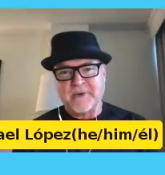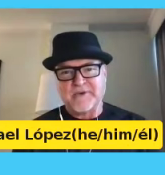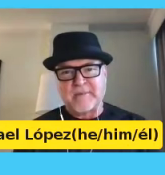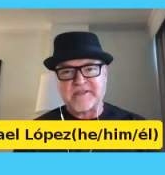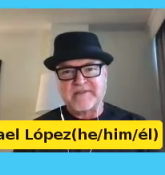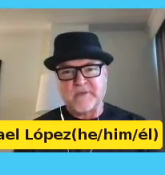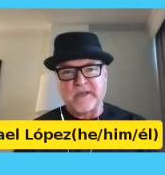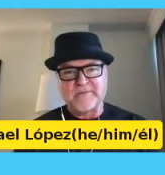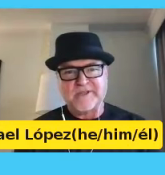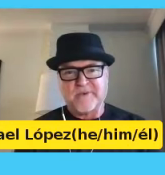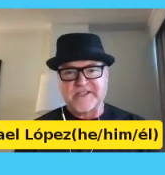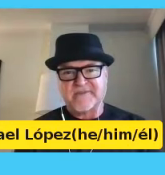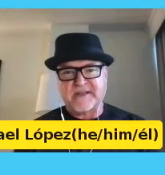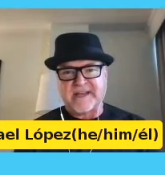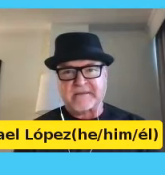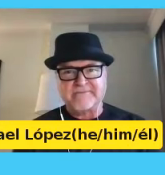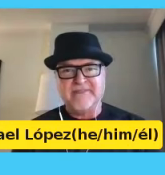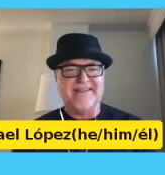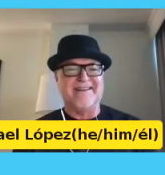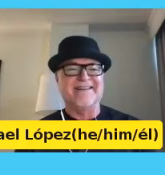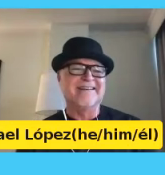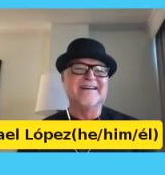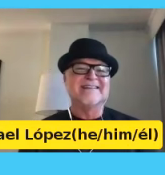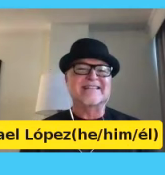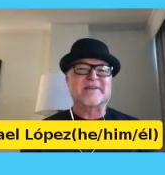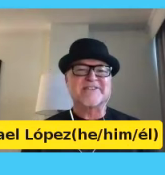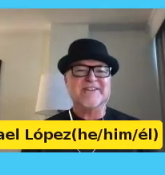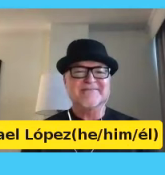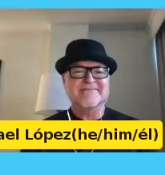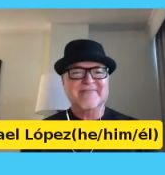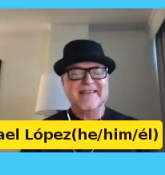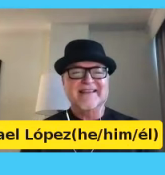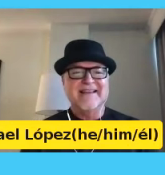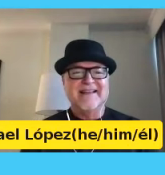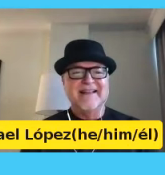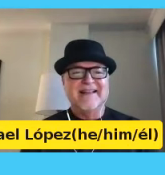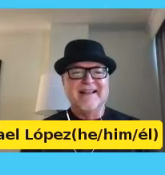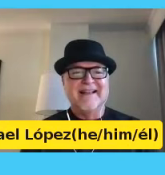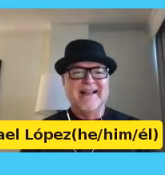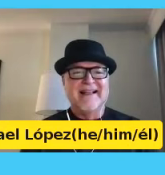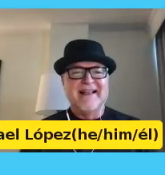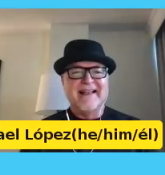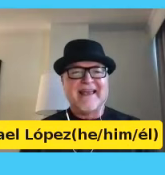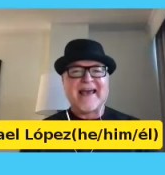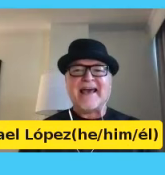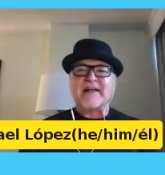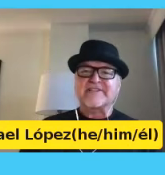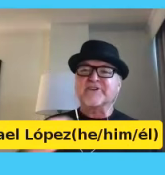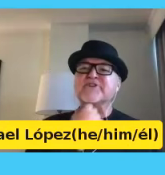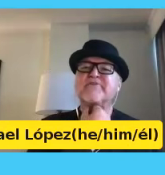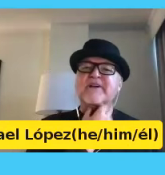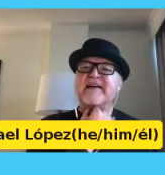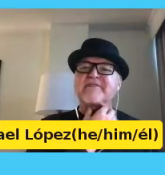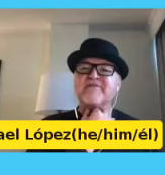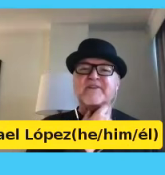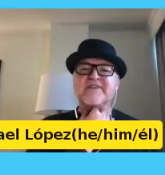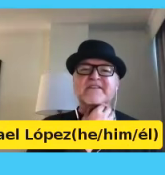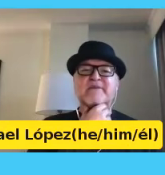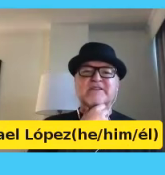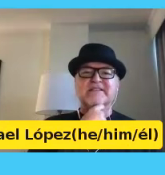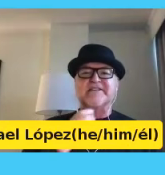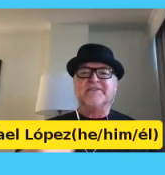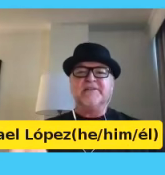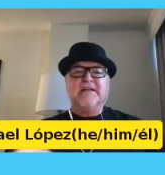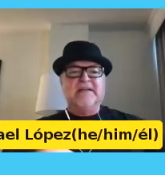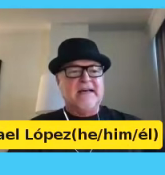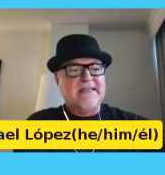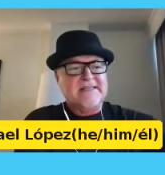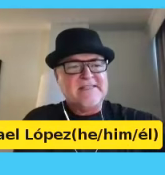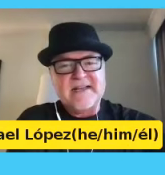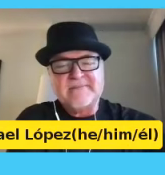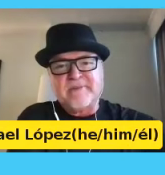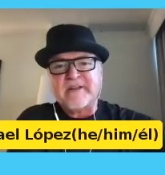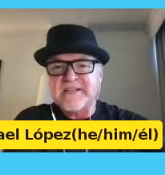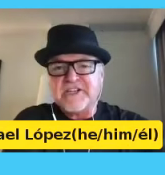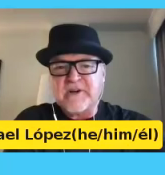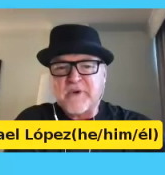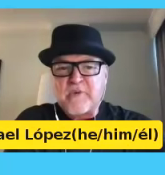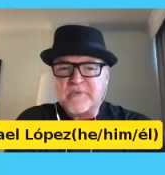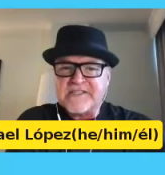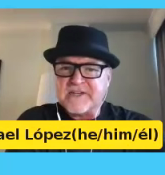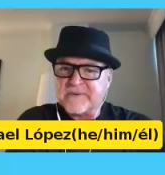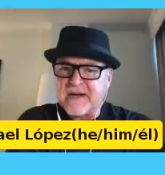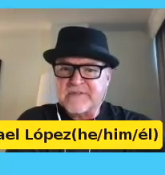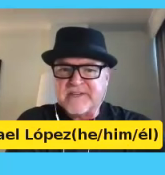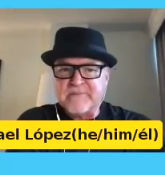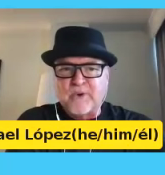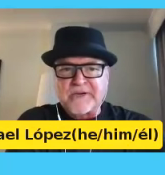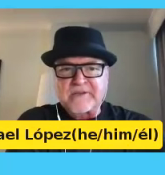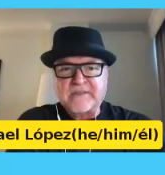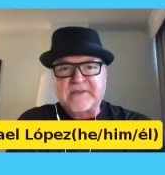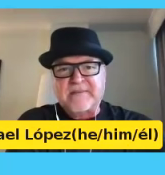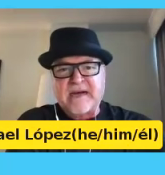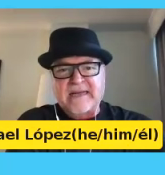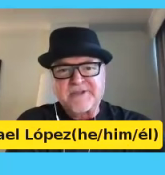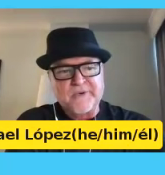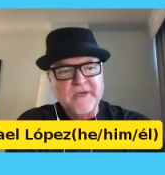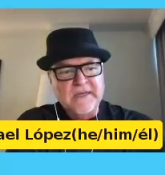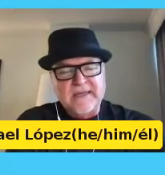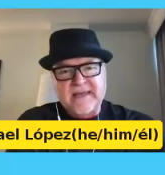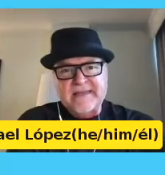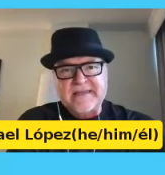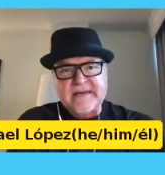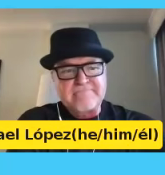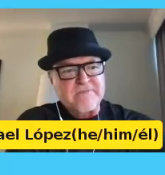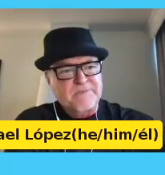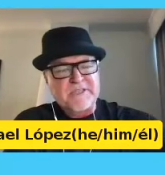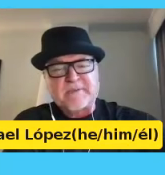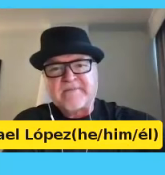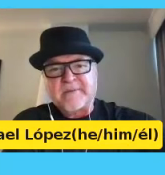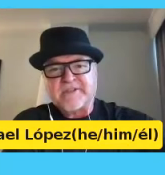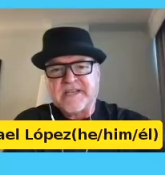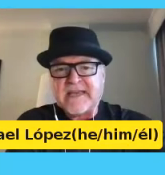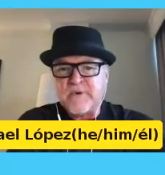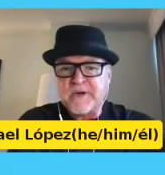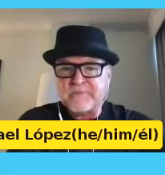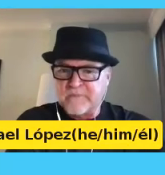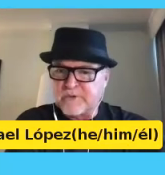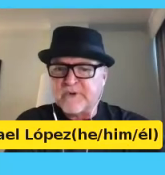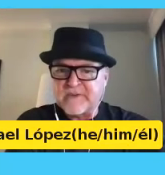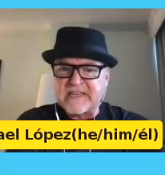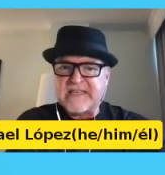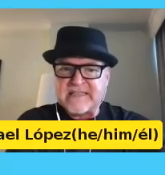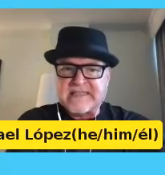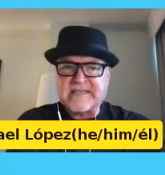This kid was maybe about 3.5, 4 years old. Next picture. We have some moms that were new to the community. Some immigrants who just showed up, they wanted to be part of it too as well. Everybody's welcome here. Next picture. Grandpas are welcome too. Of course, especially